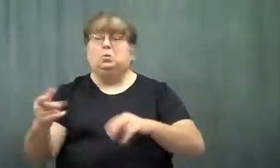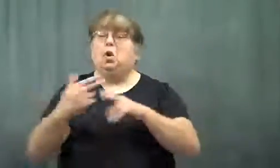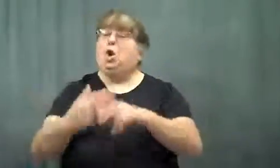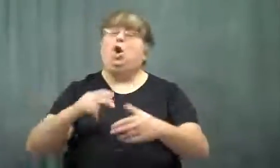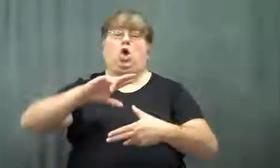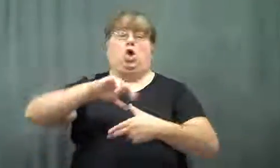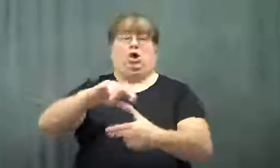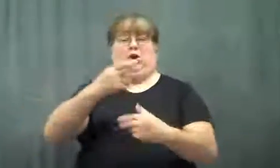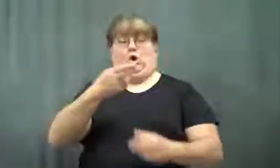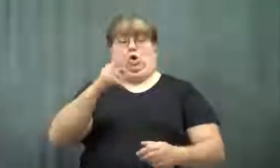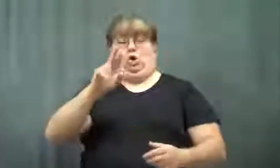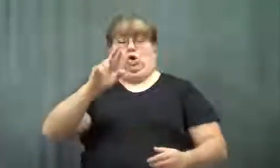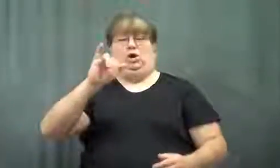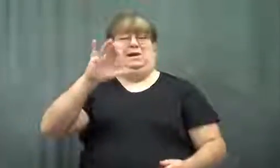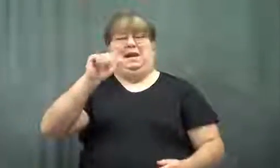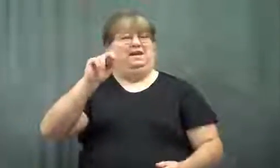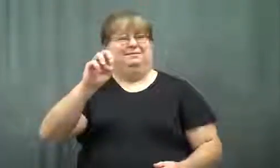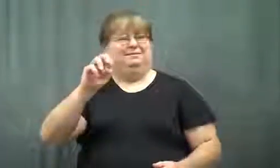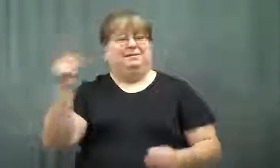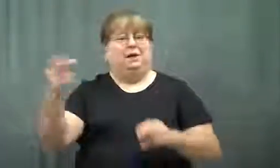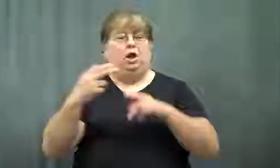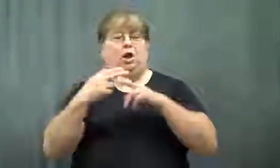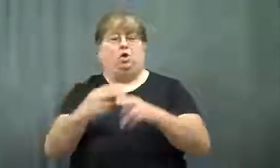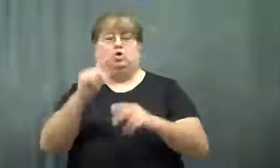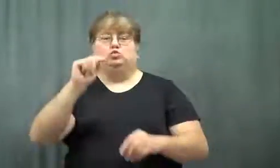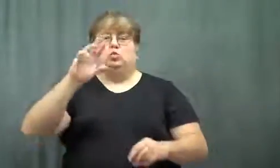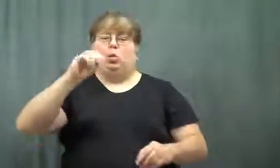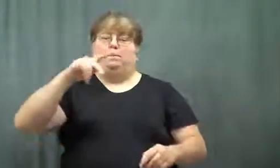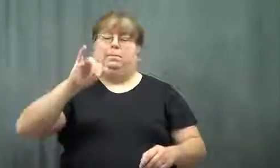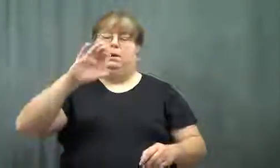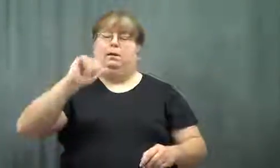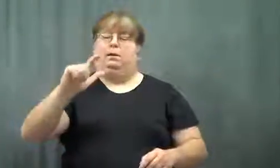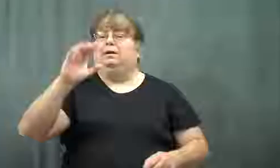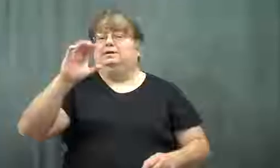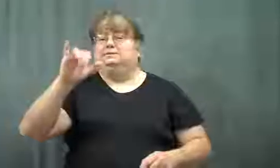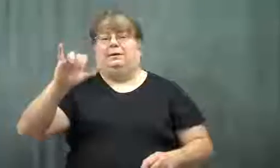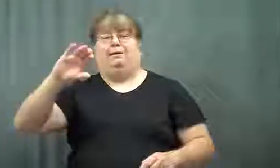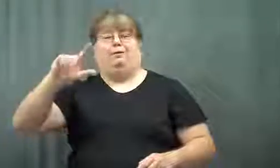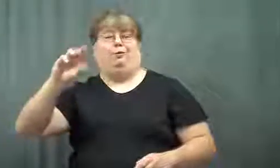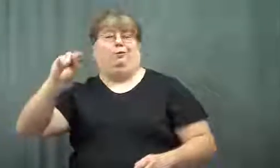Scientists don't call them hurricanes, they call them tropical cyclones.